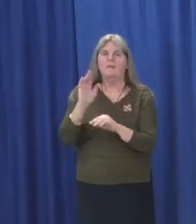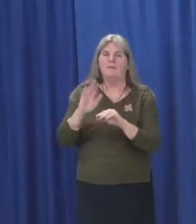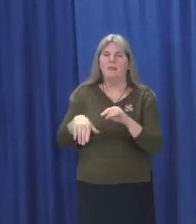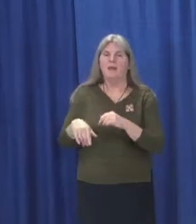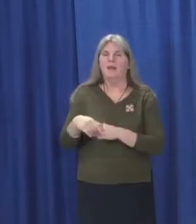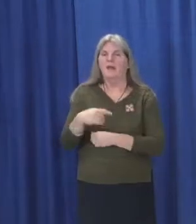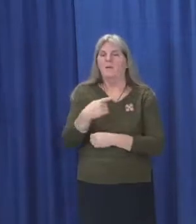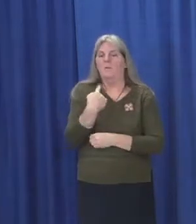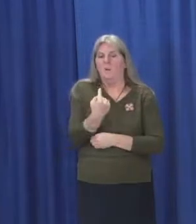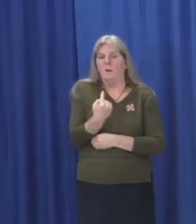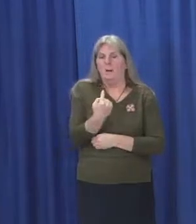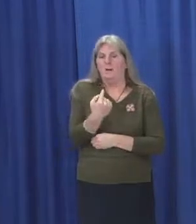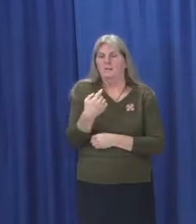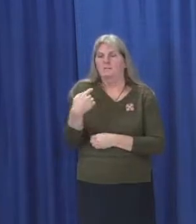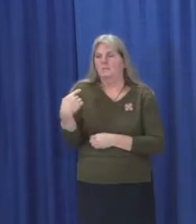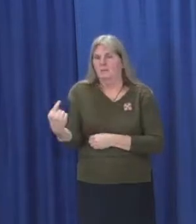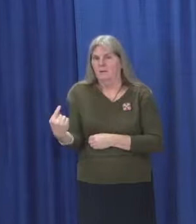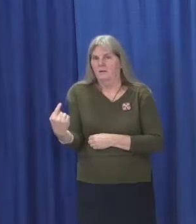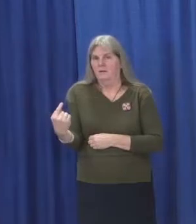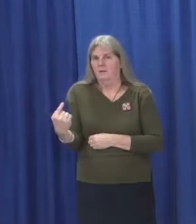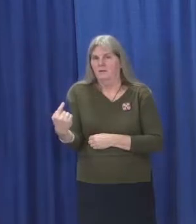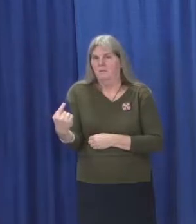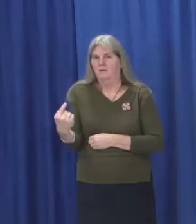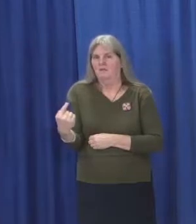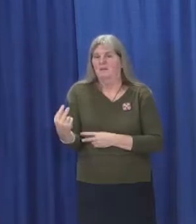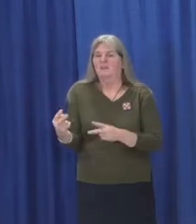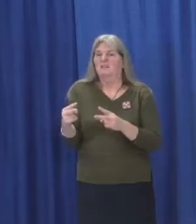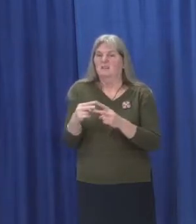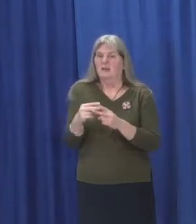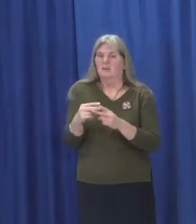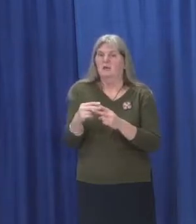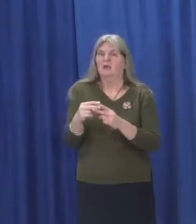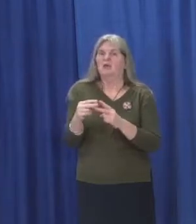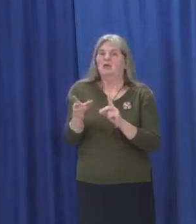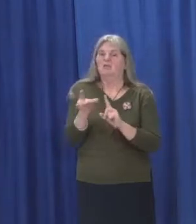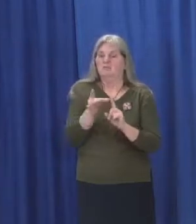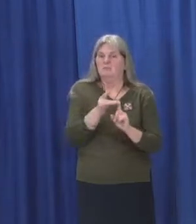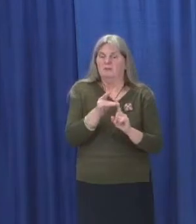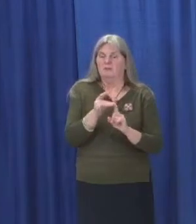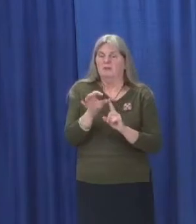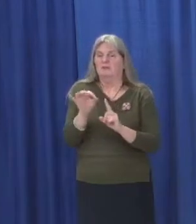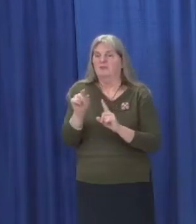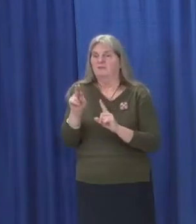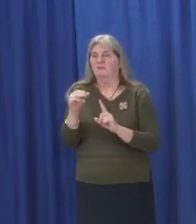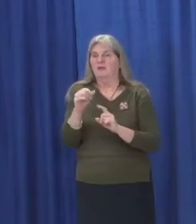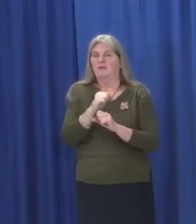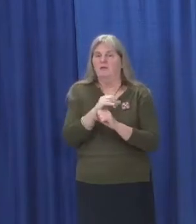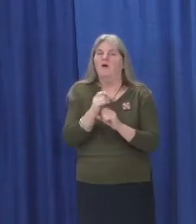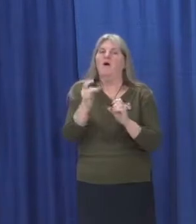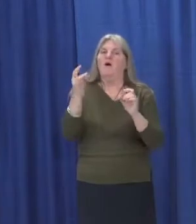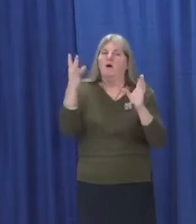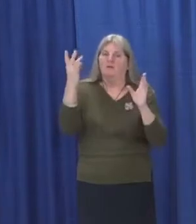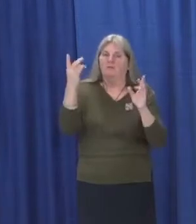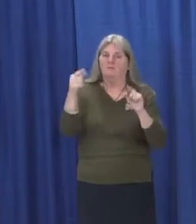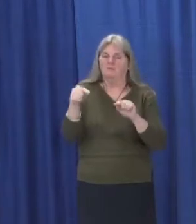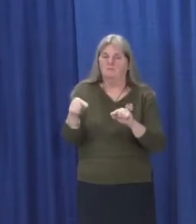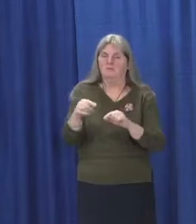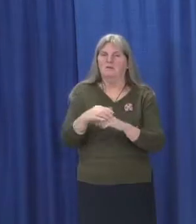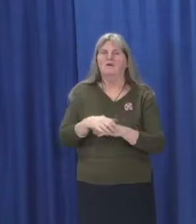they been singly infected so it's important that we get both vaccines.